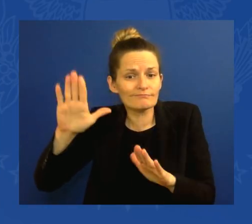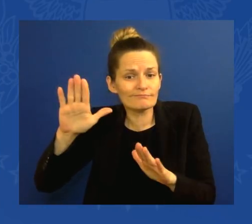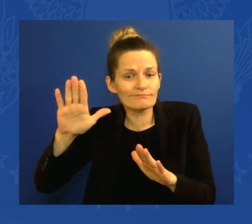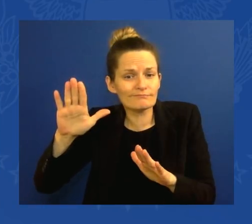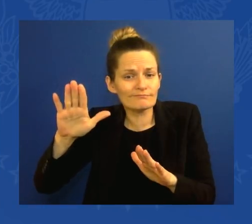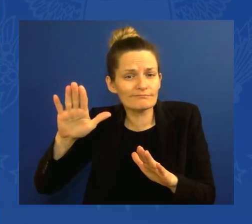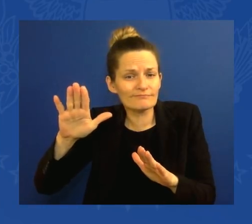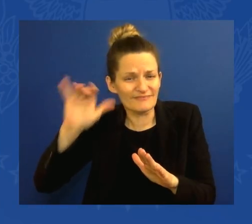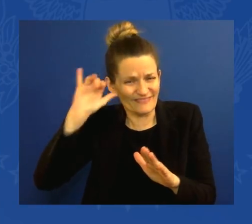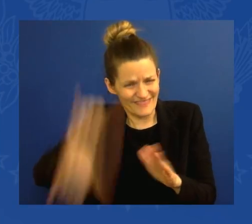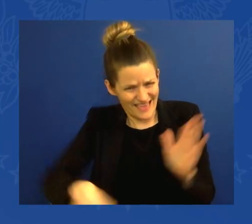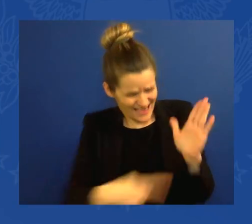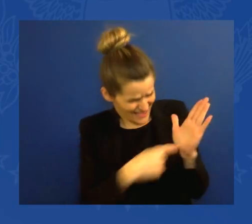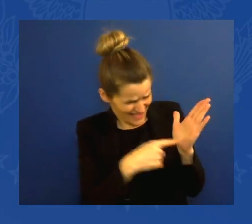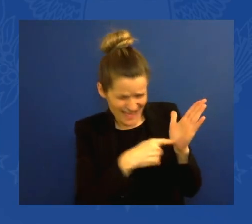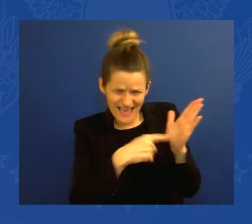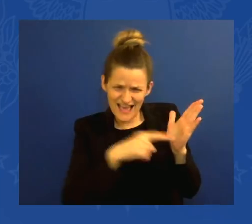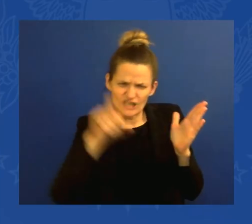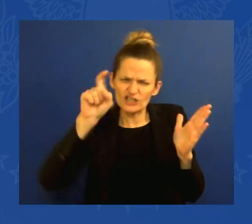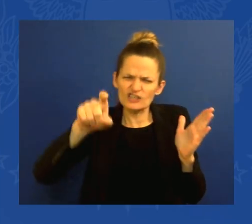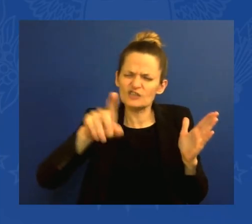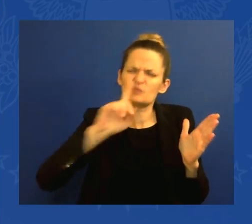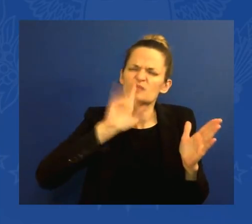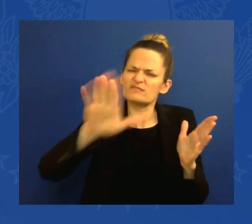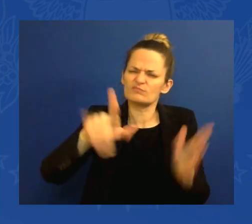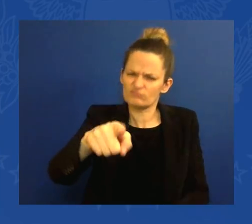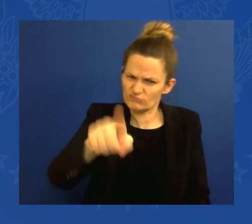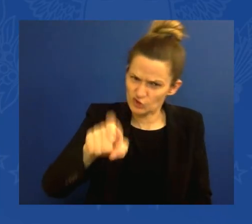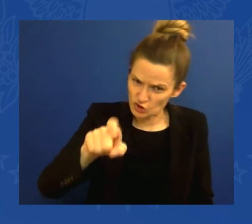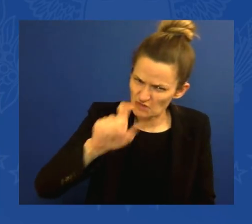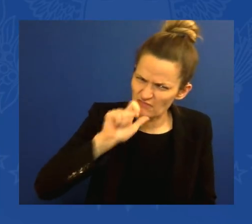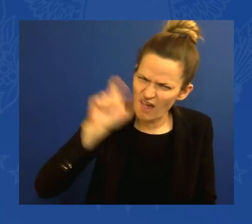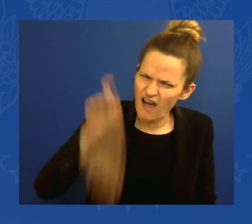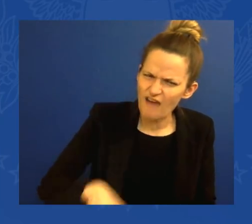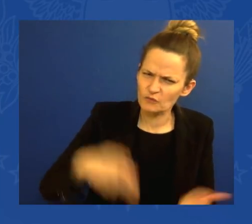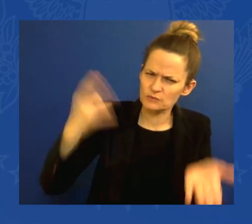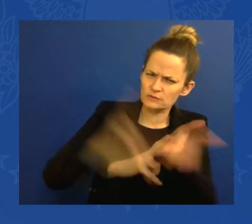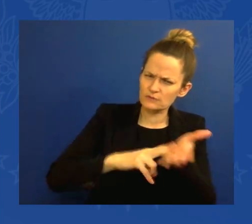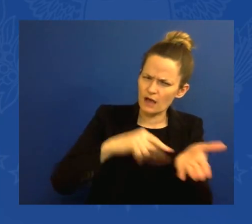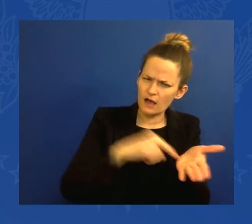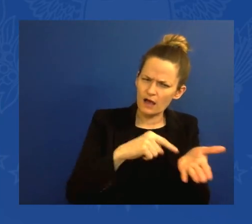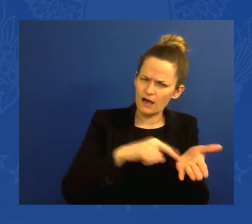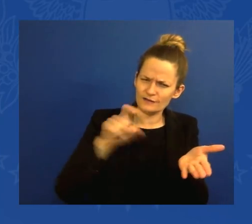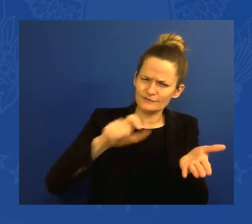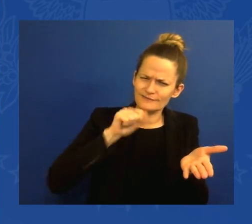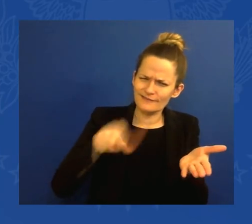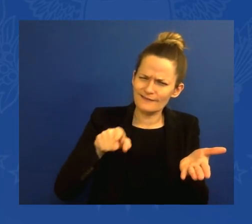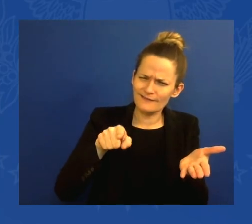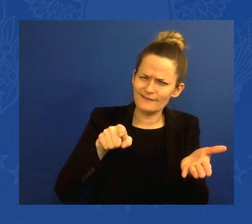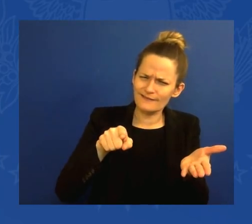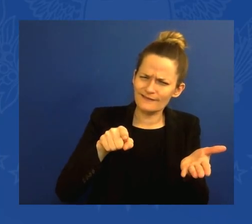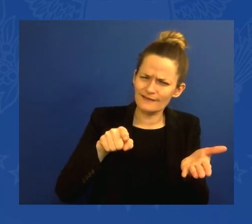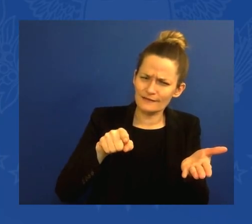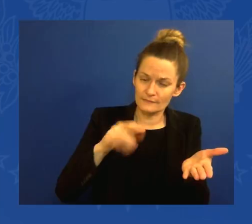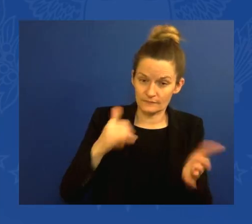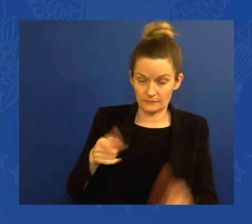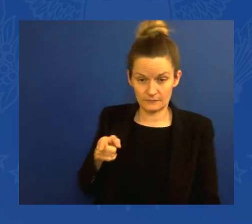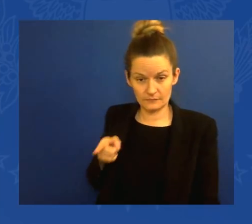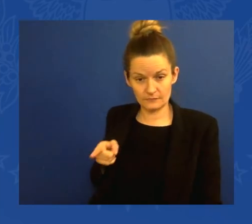in the House of Representatives that's going to consider in the coming weeks that would prohibit mandatory arbitration of all types of employment disputes.